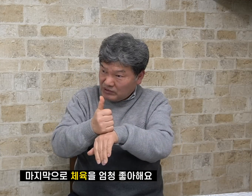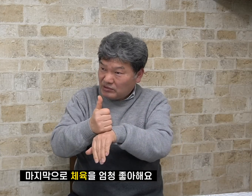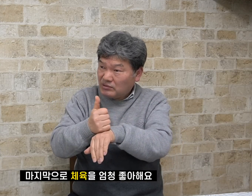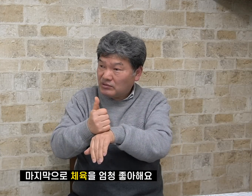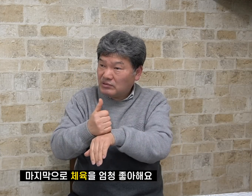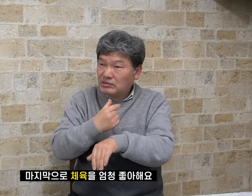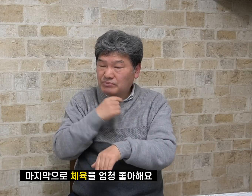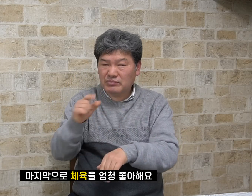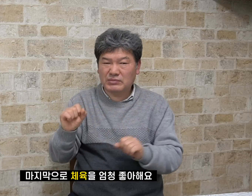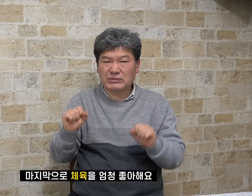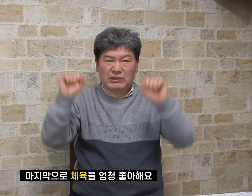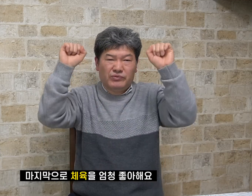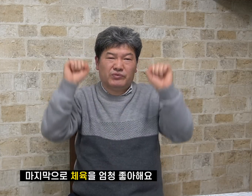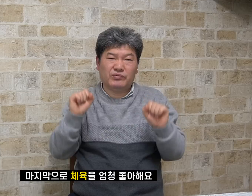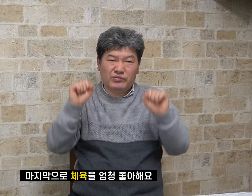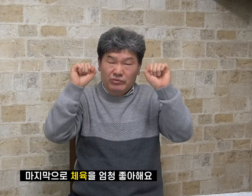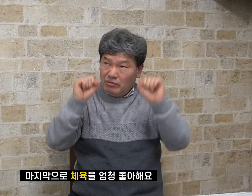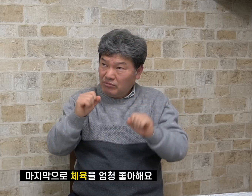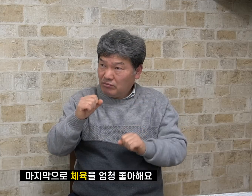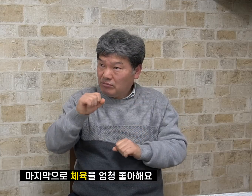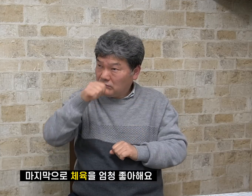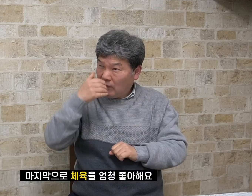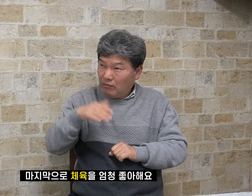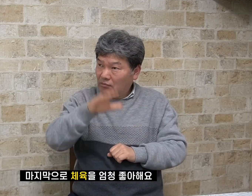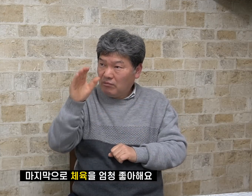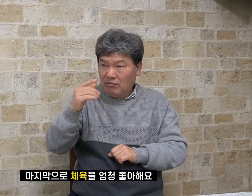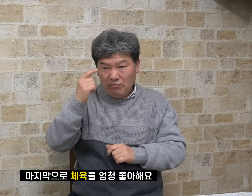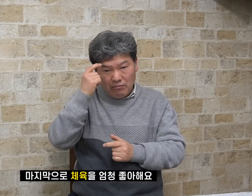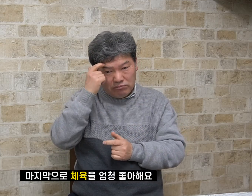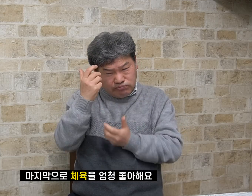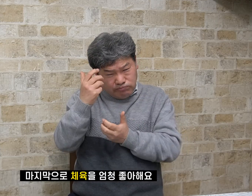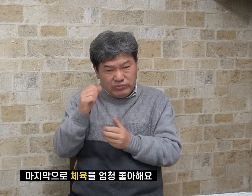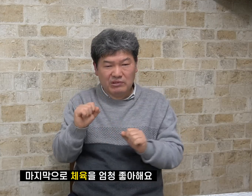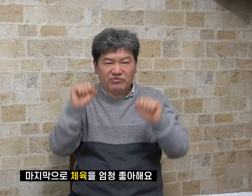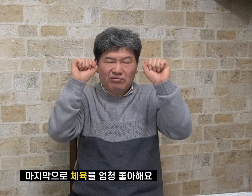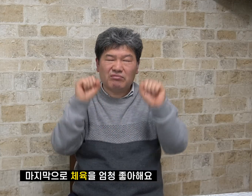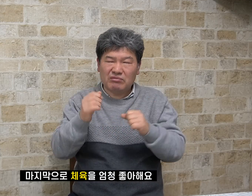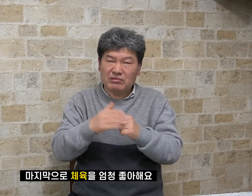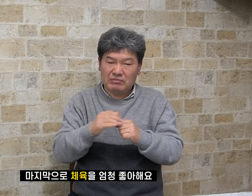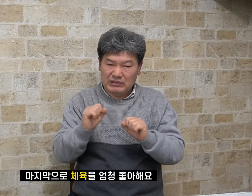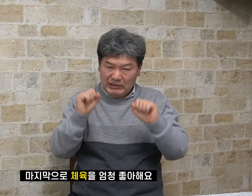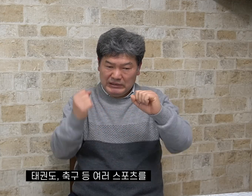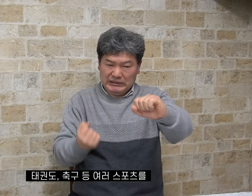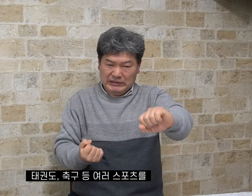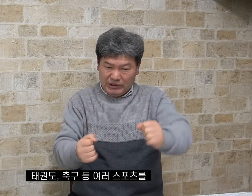Finally, they love sports a lot.